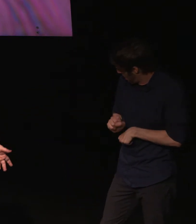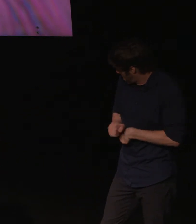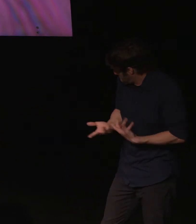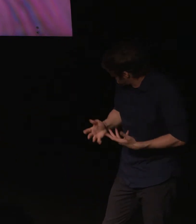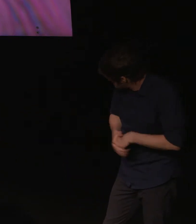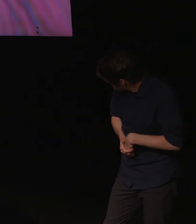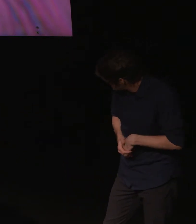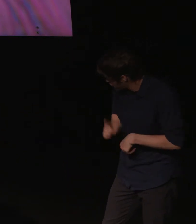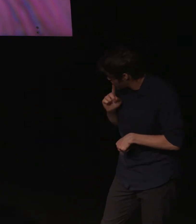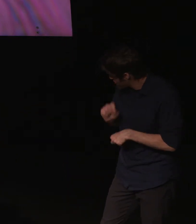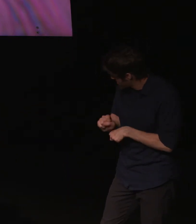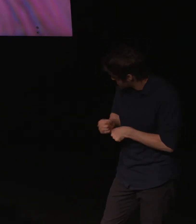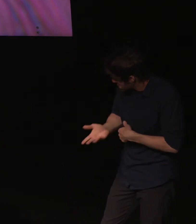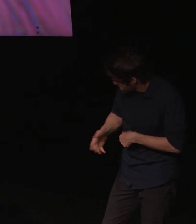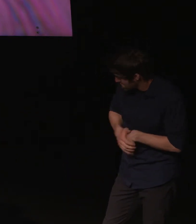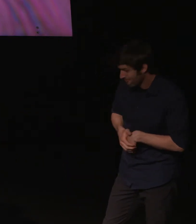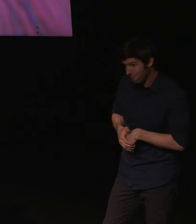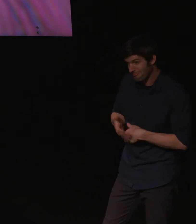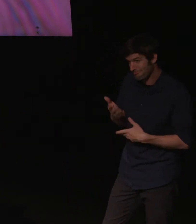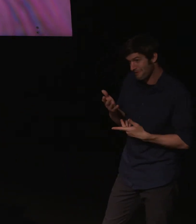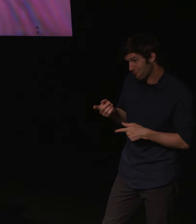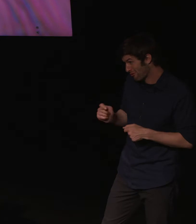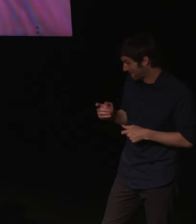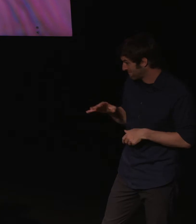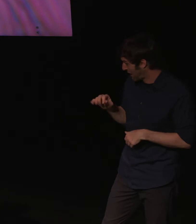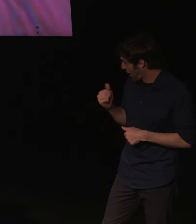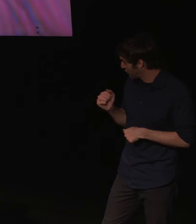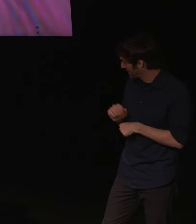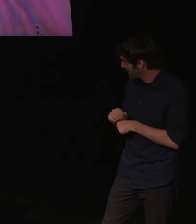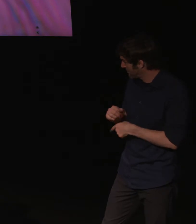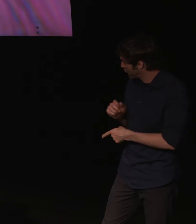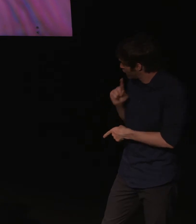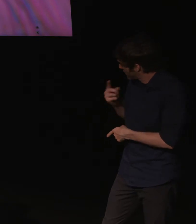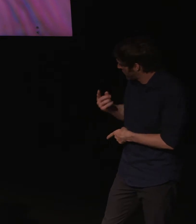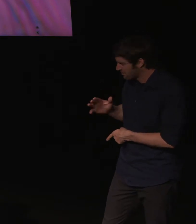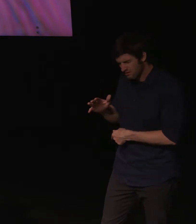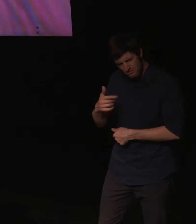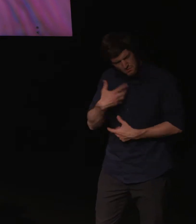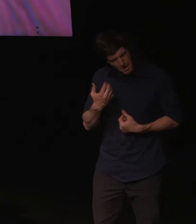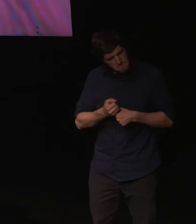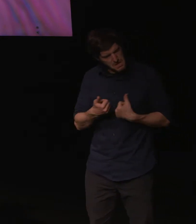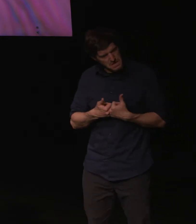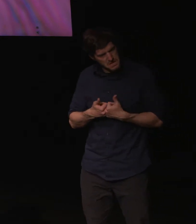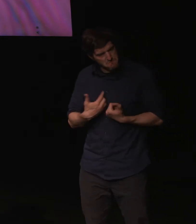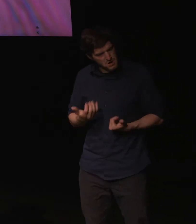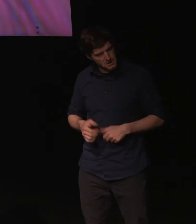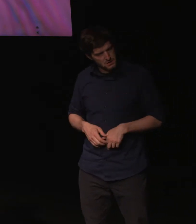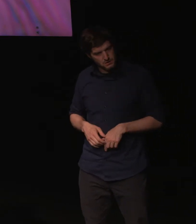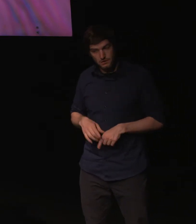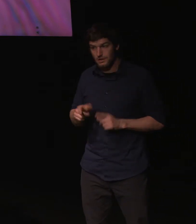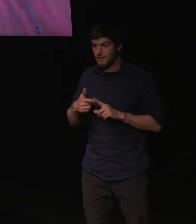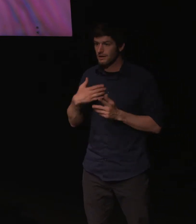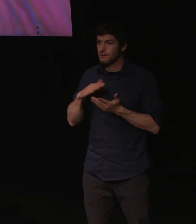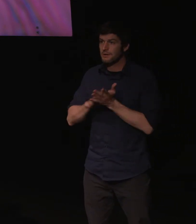you know, you could get a real job." I'm like, "No, I wanna make games." And then when I turned about like 14, 15,